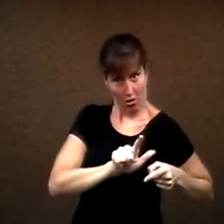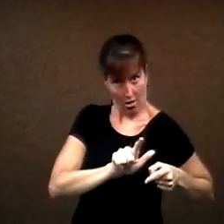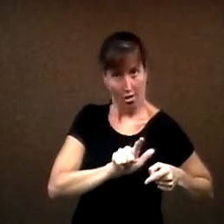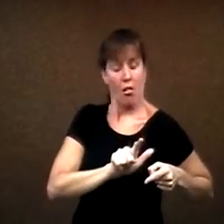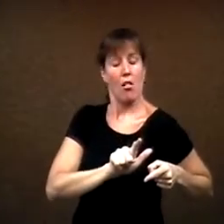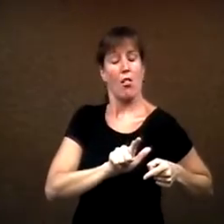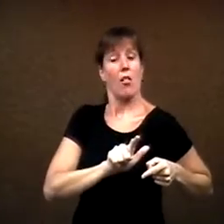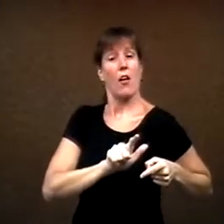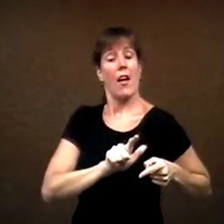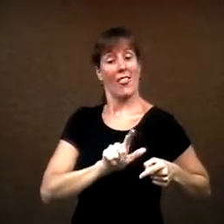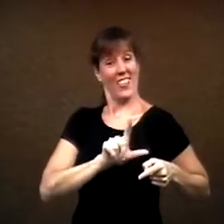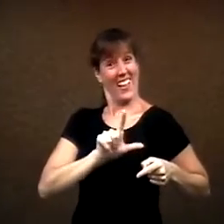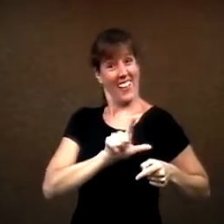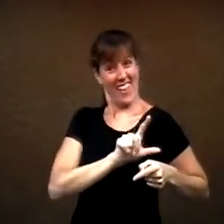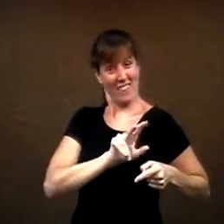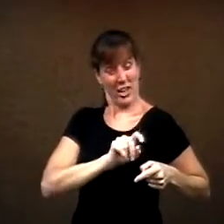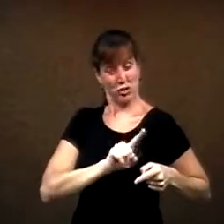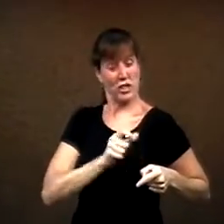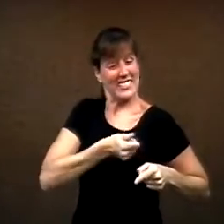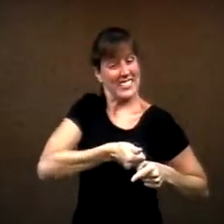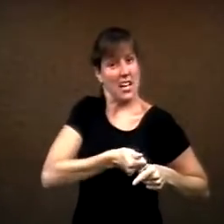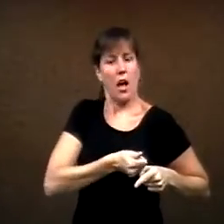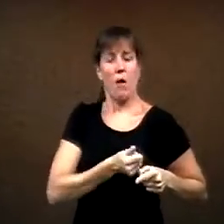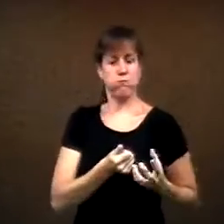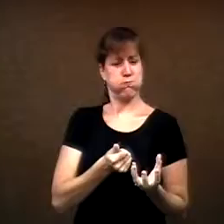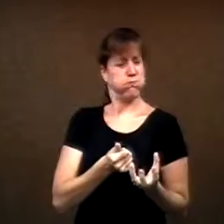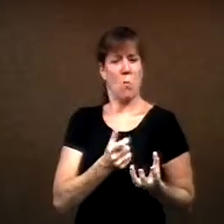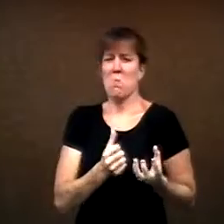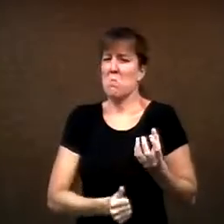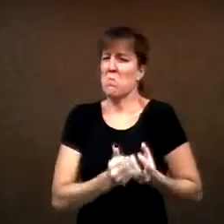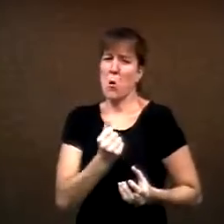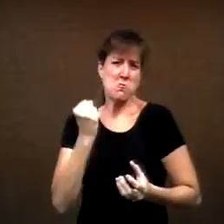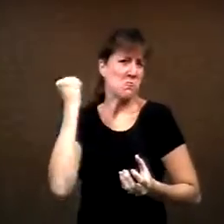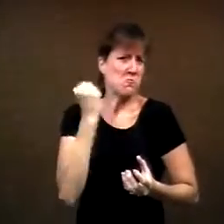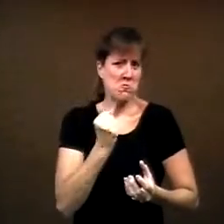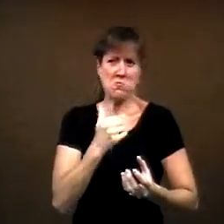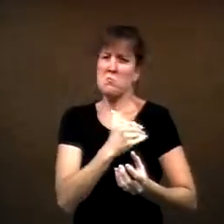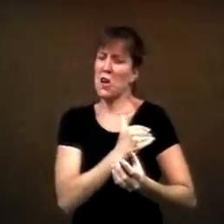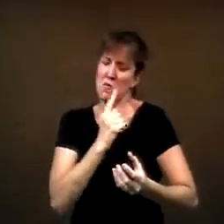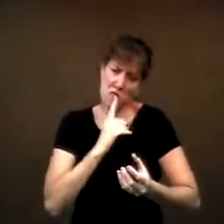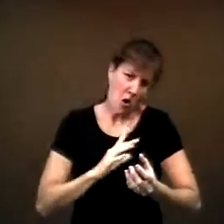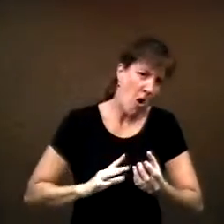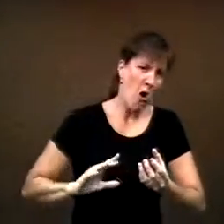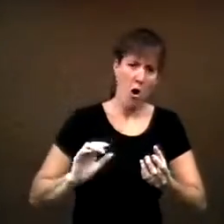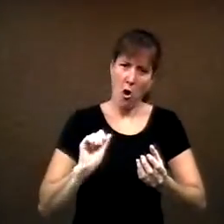The left ventricle has the *most*...*muscle* of any of the chambers. It's got the responsibility of